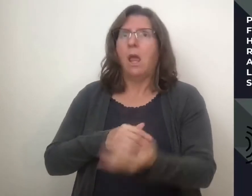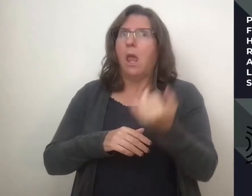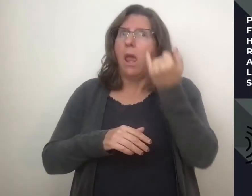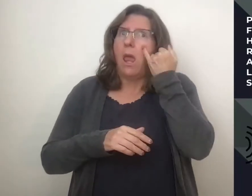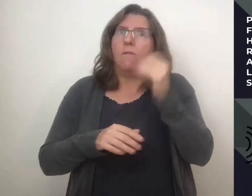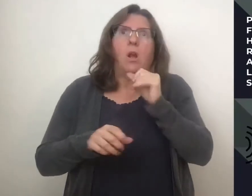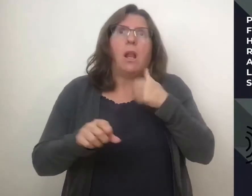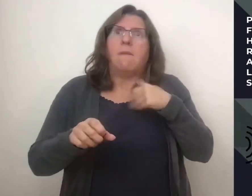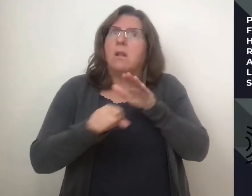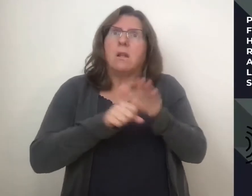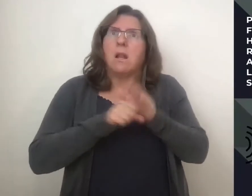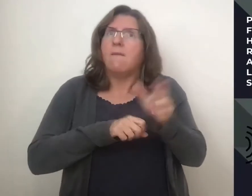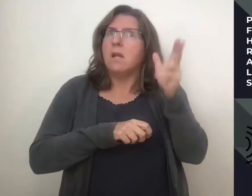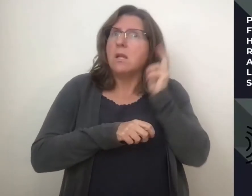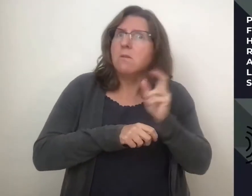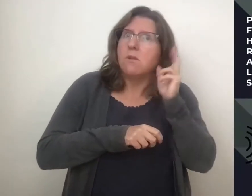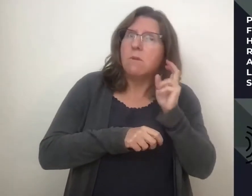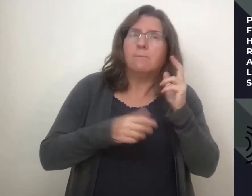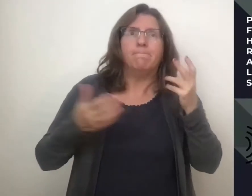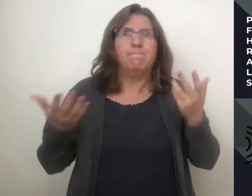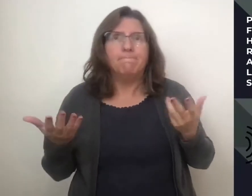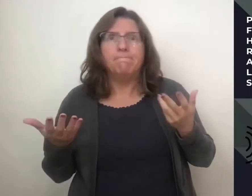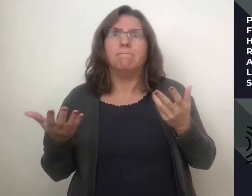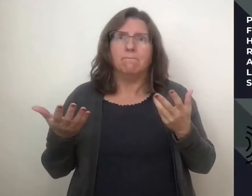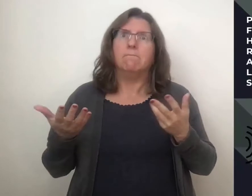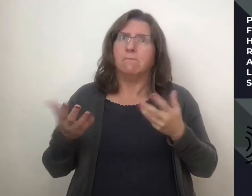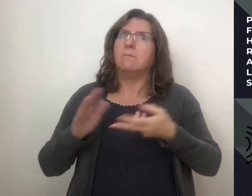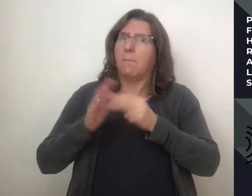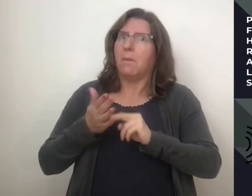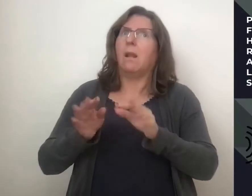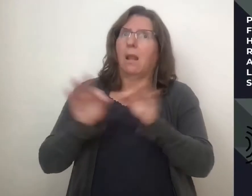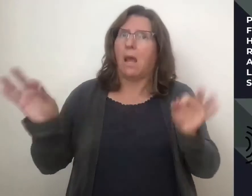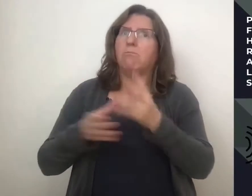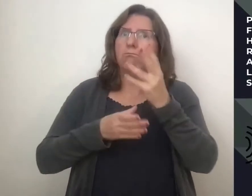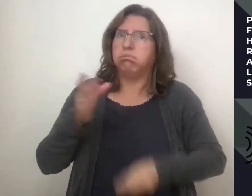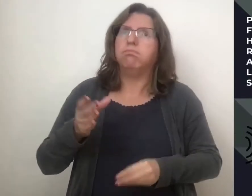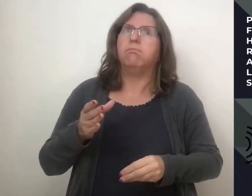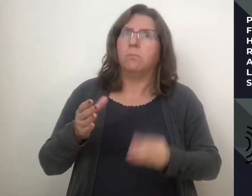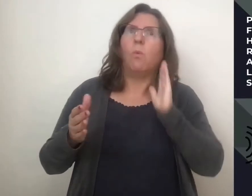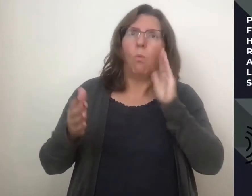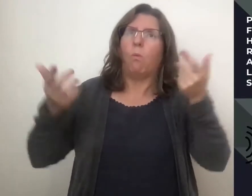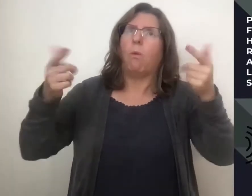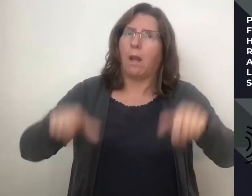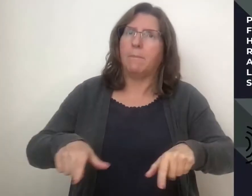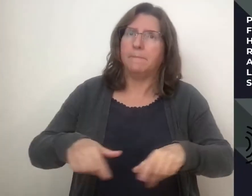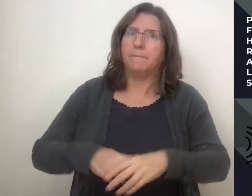If they don’t have an adequate level of hearing, then in an auditory-only setting, they will be language deprived.